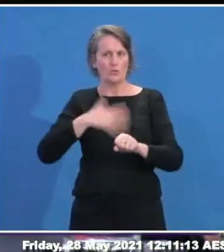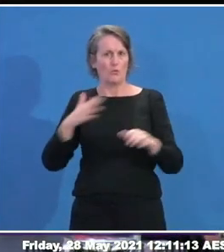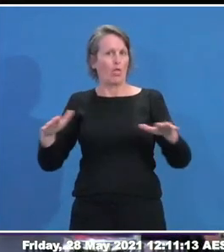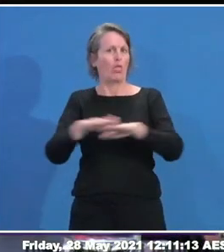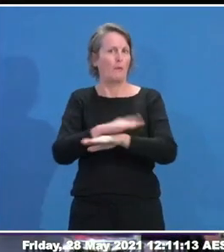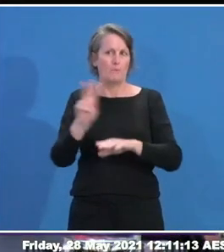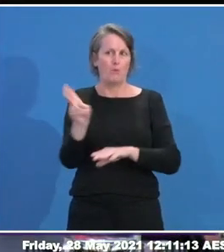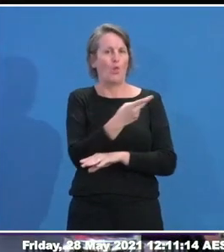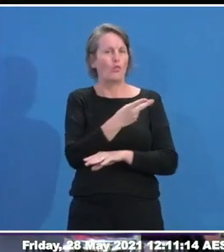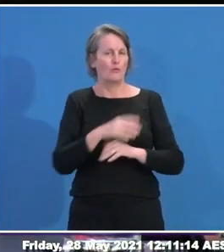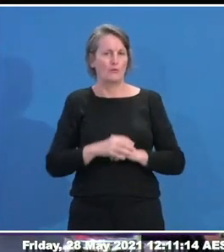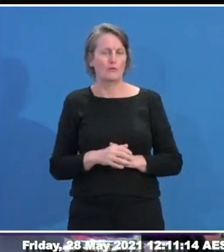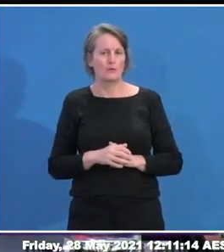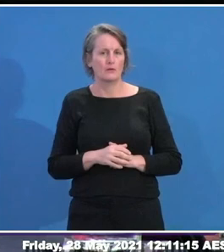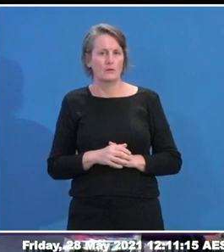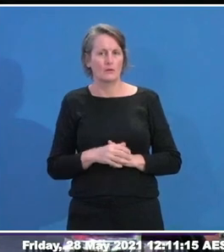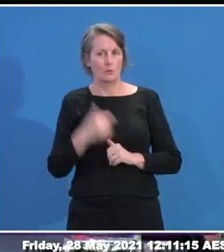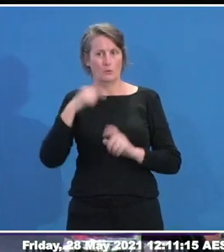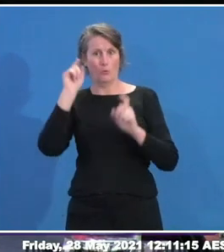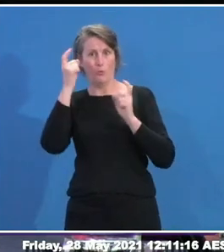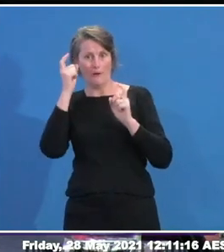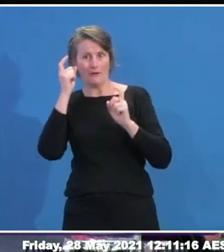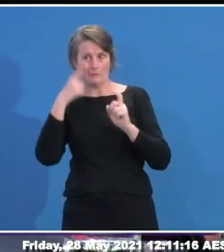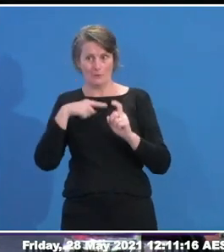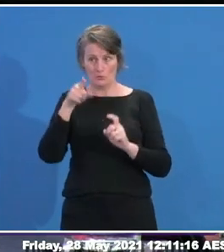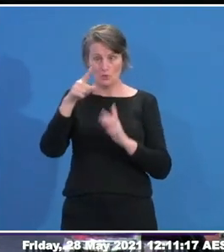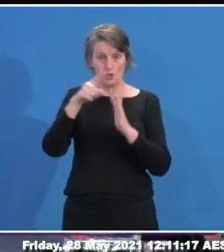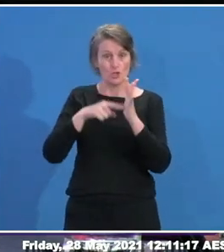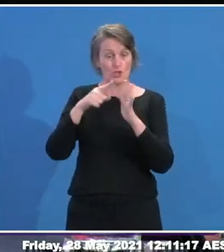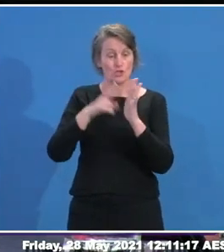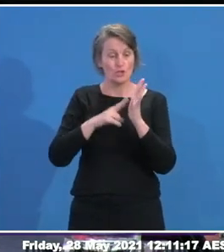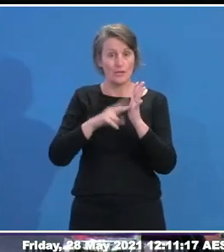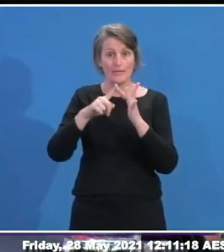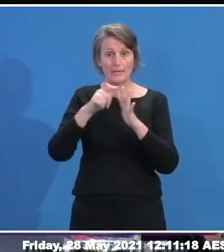Just that it --- Jennifer Piaud needed to be able to undertake her